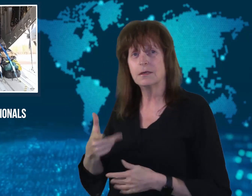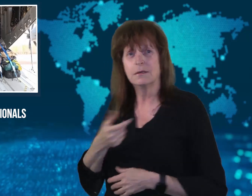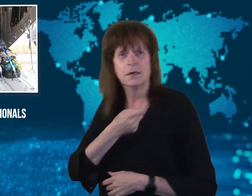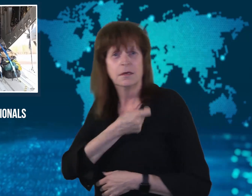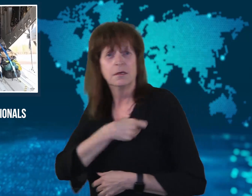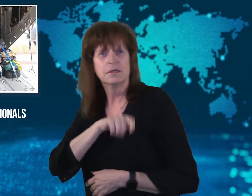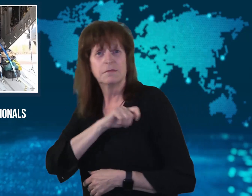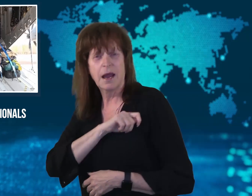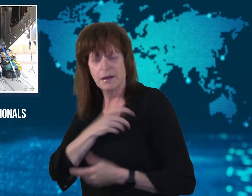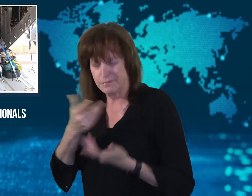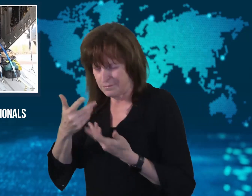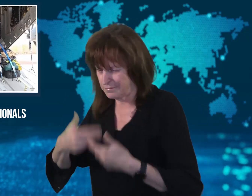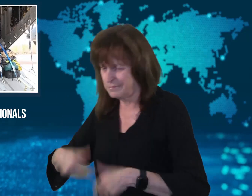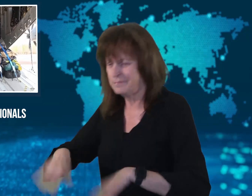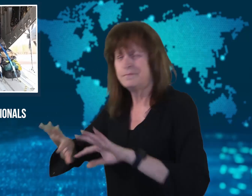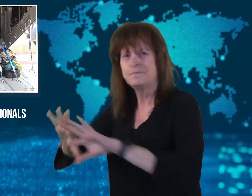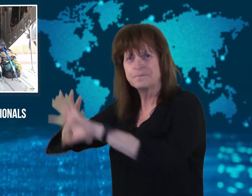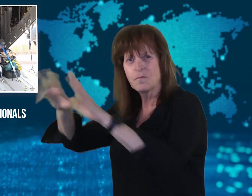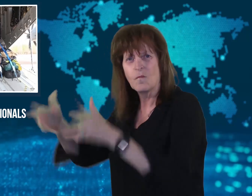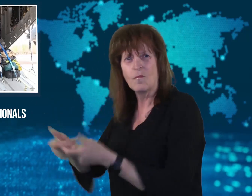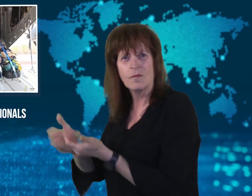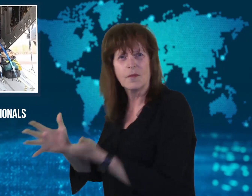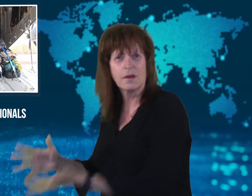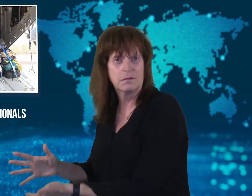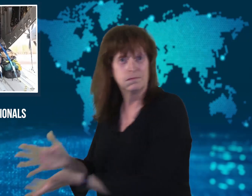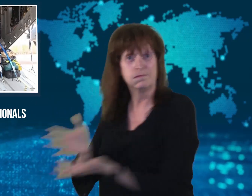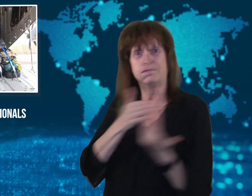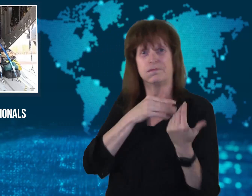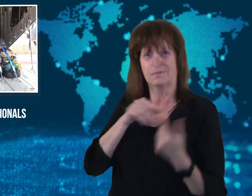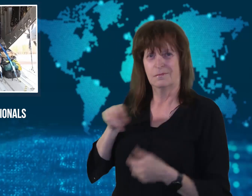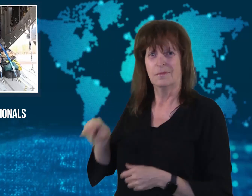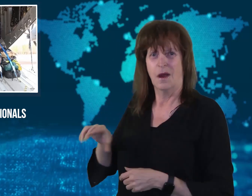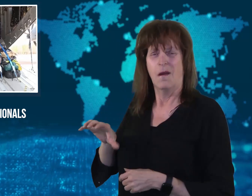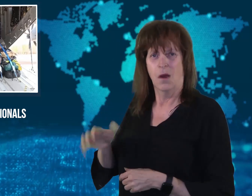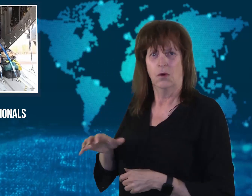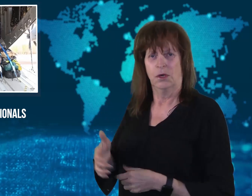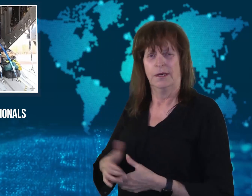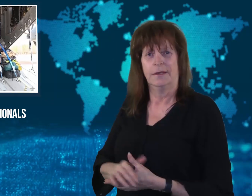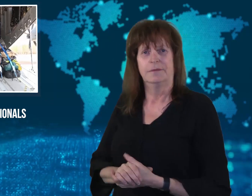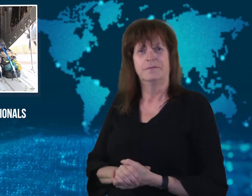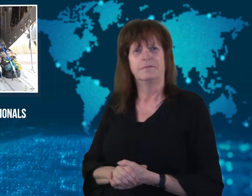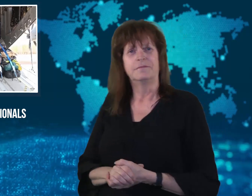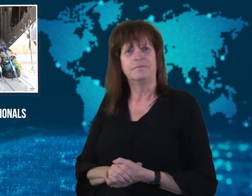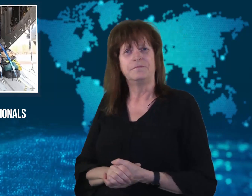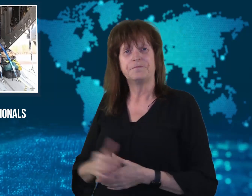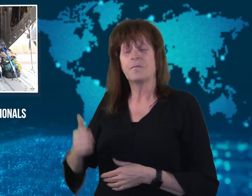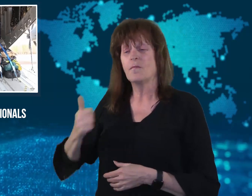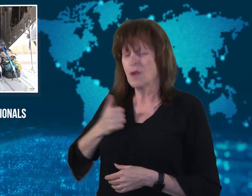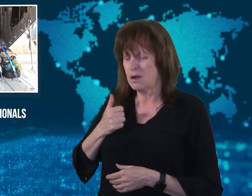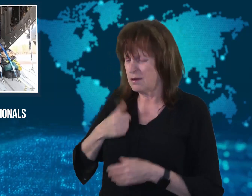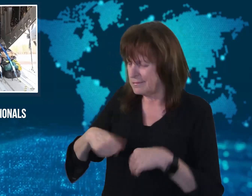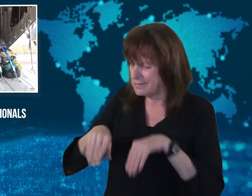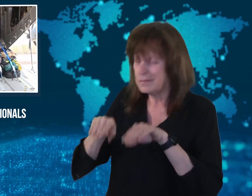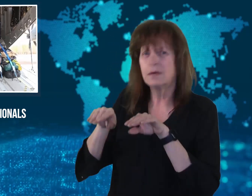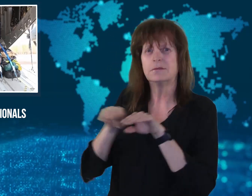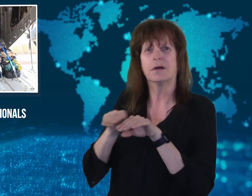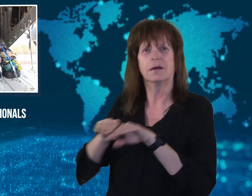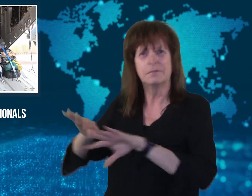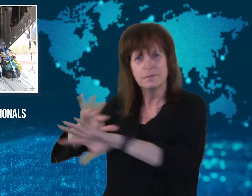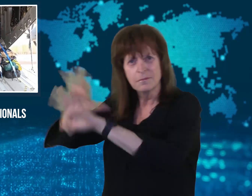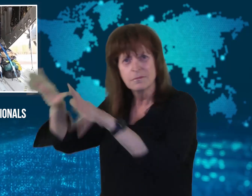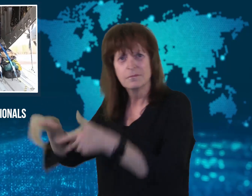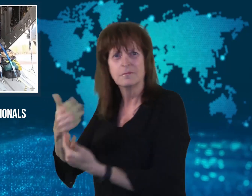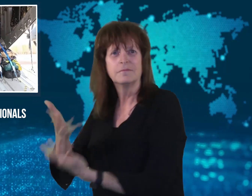Canada also removed its diplomats from the country.